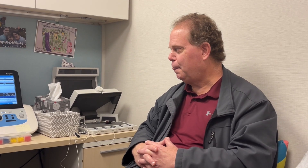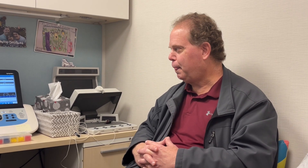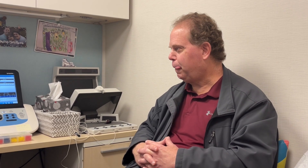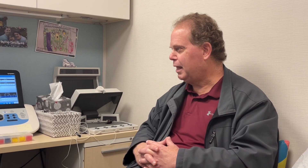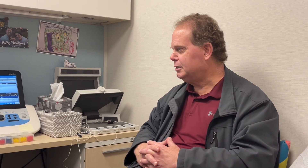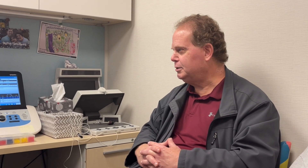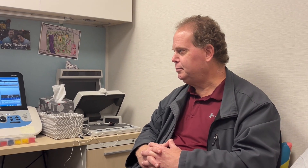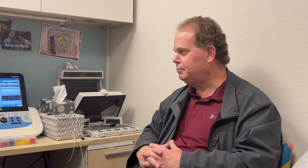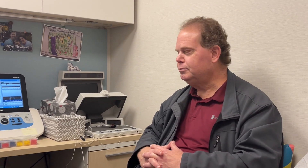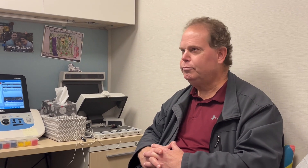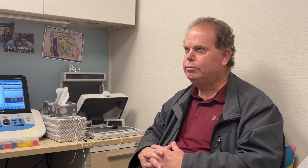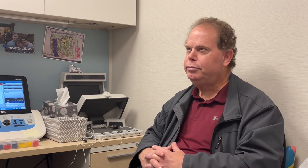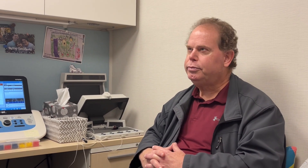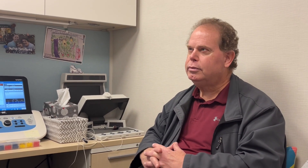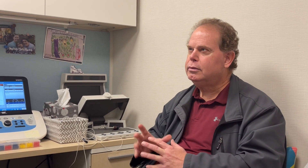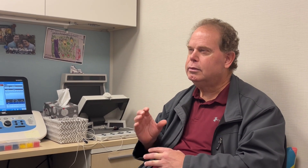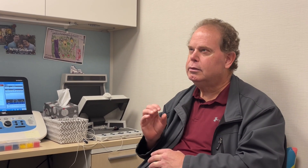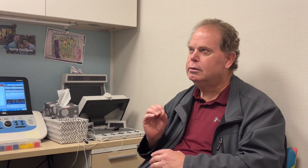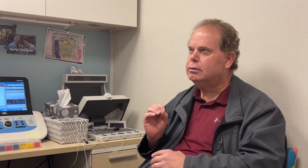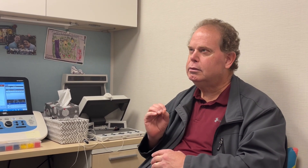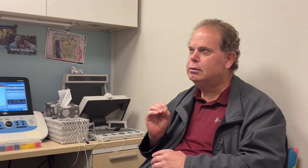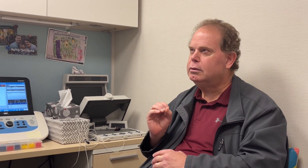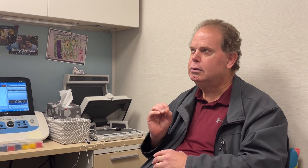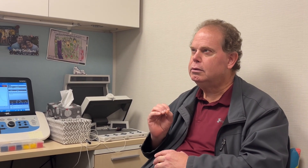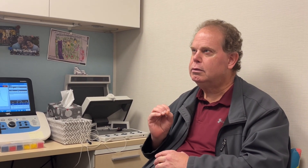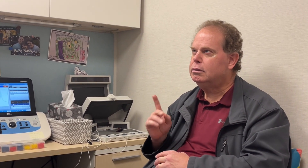how about right there one two three is that better